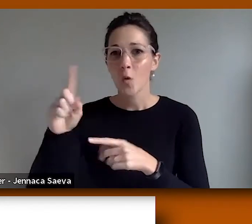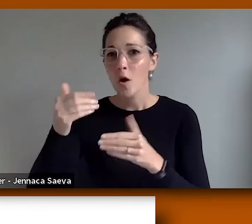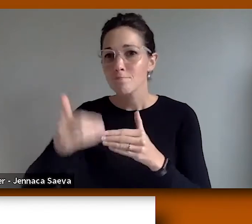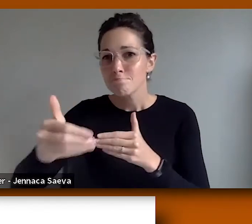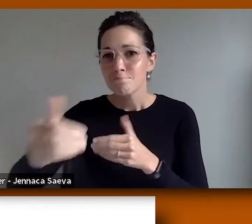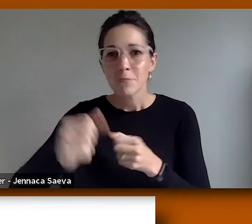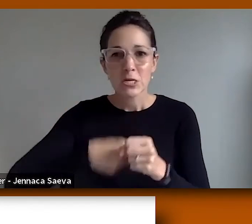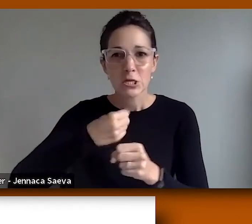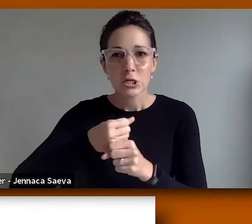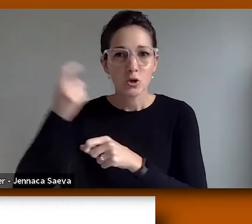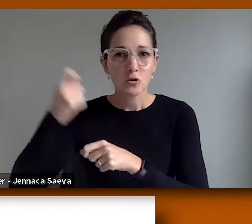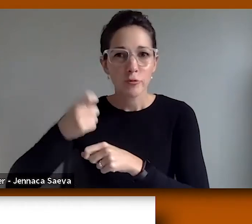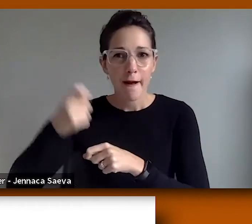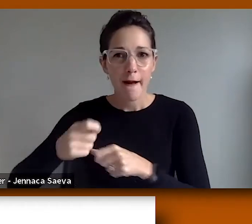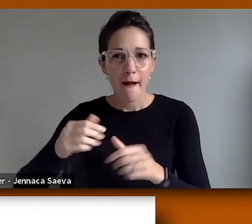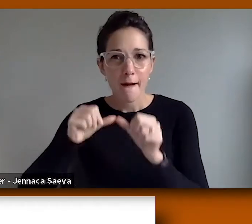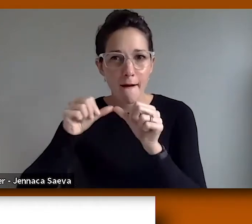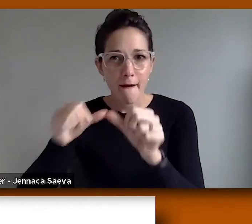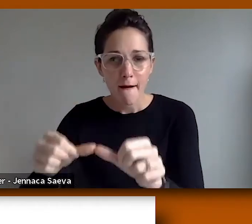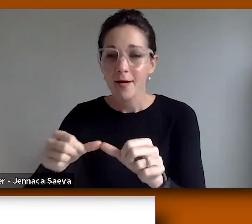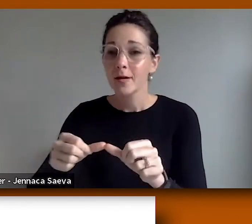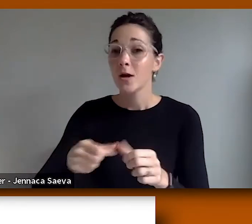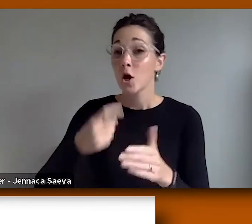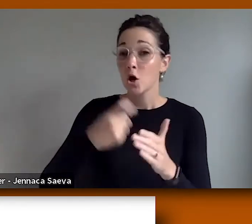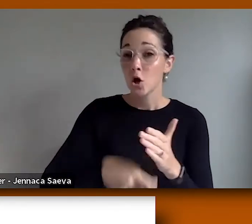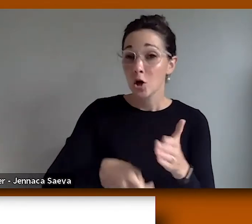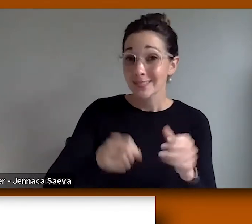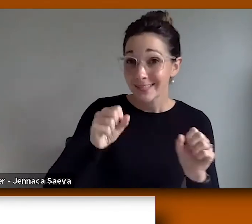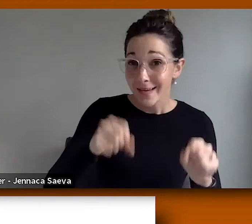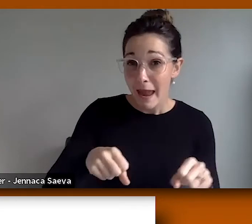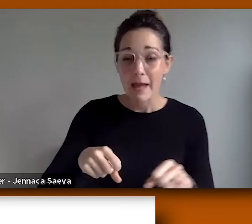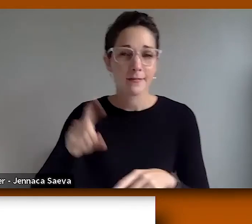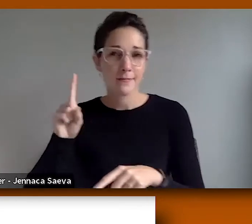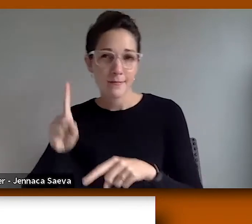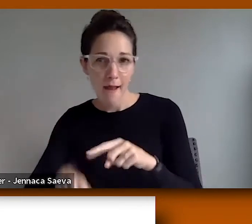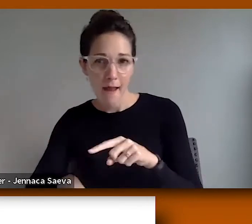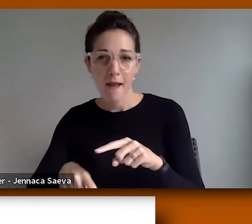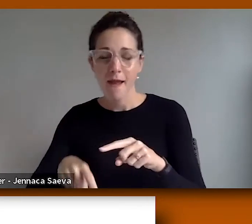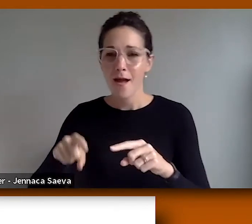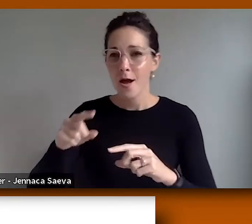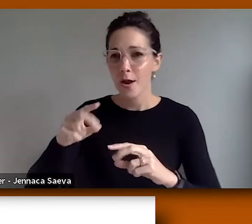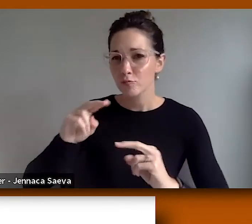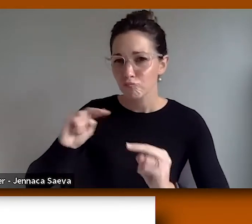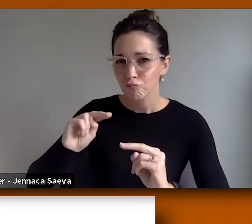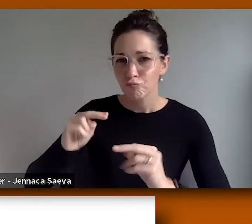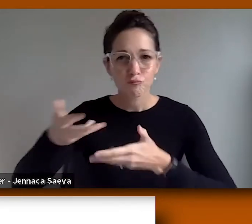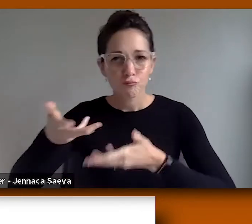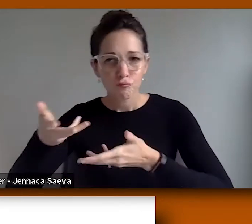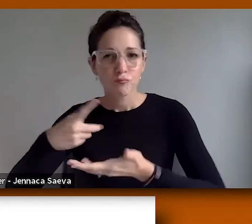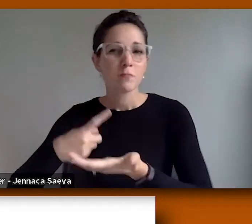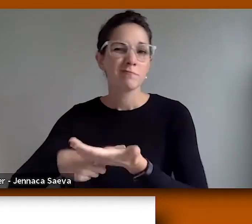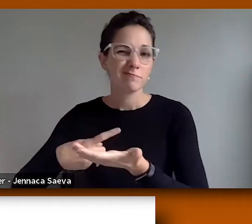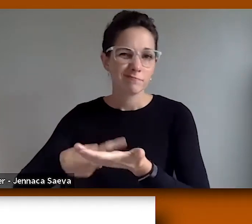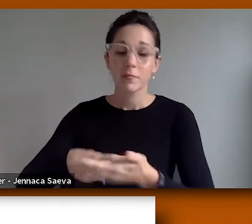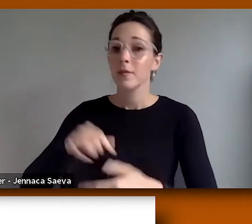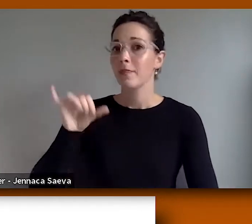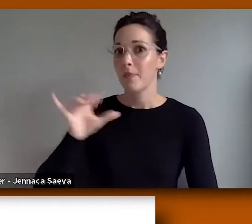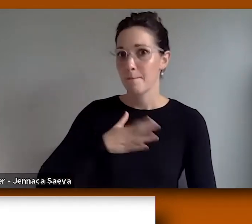I help them know what costs are allowable and what costs aren't allowable on their grant. So I just wanted to give you that background